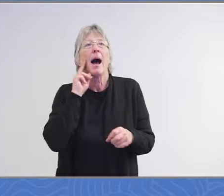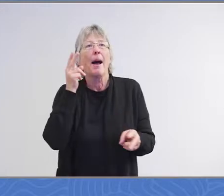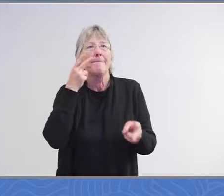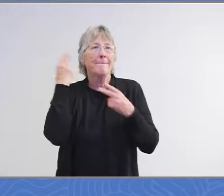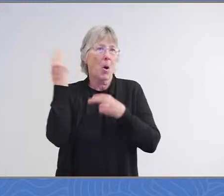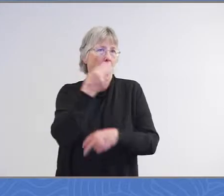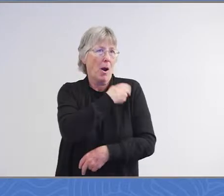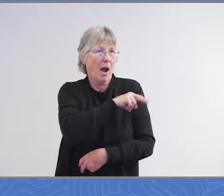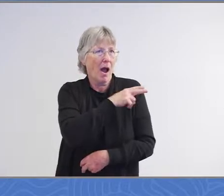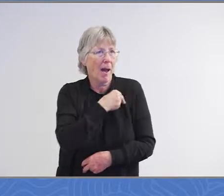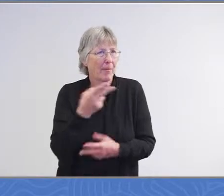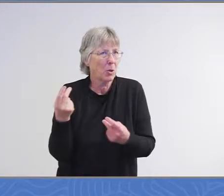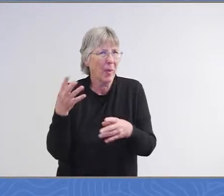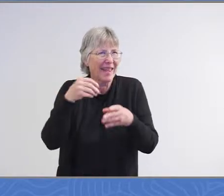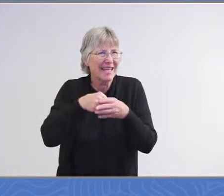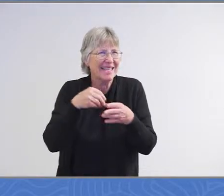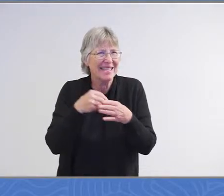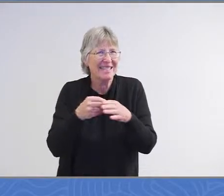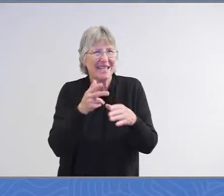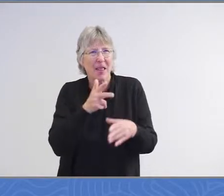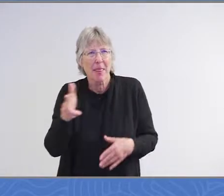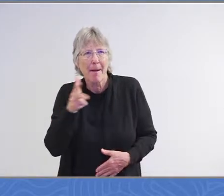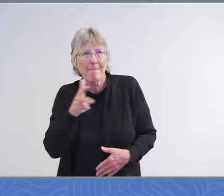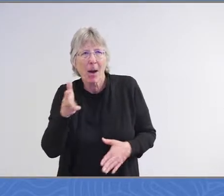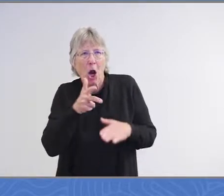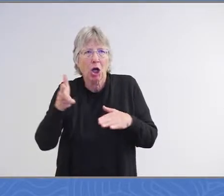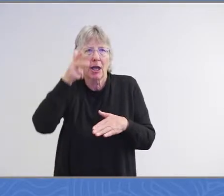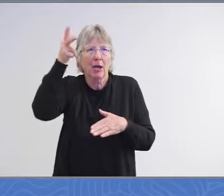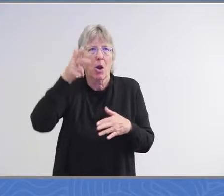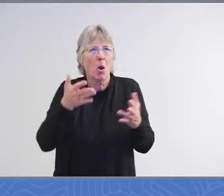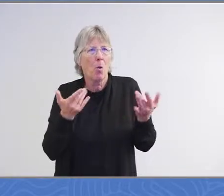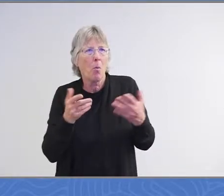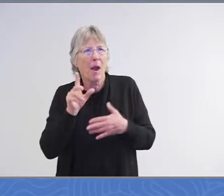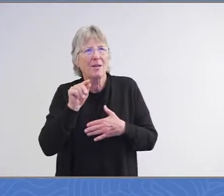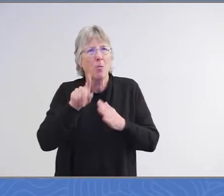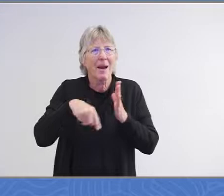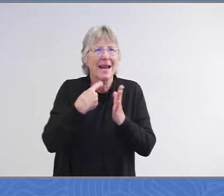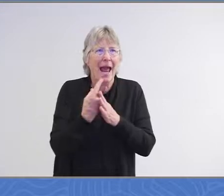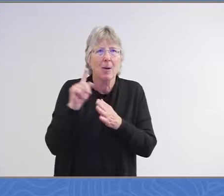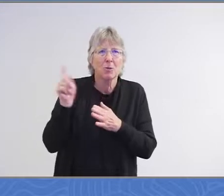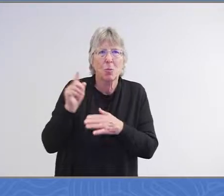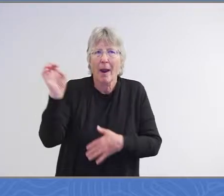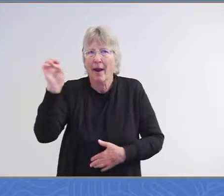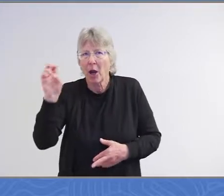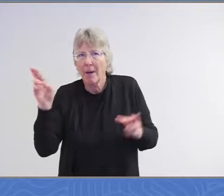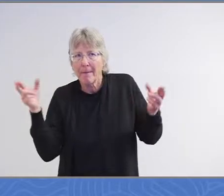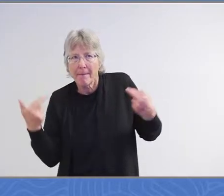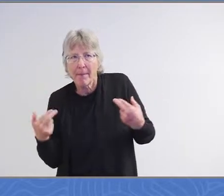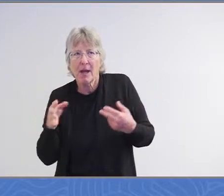in the parking garage, their wait time is of up to 20 hours in the emergency room, there's talk of rationing care.